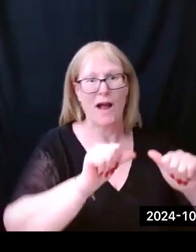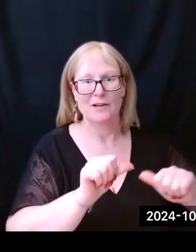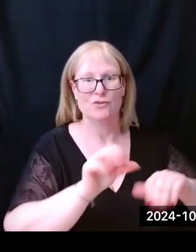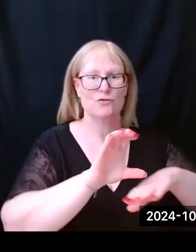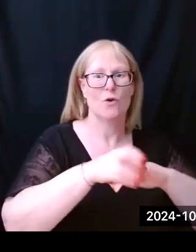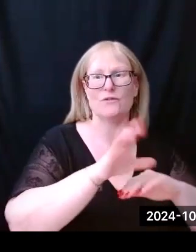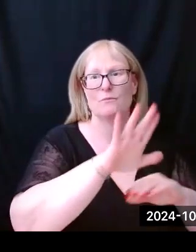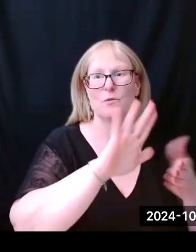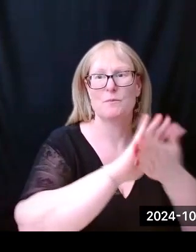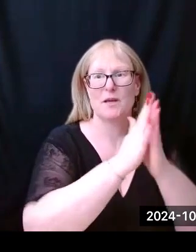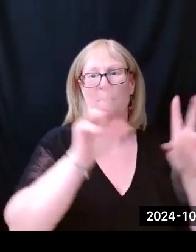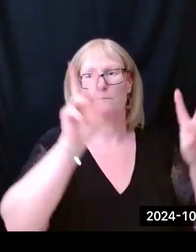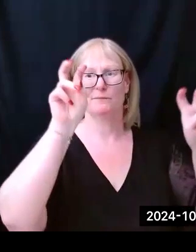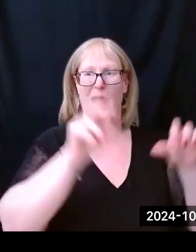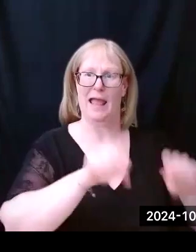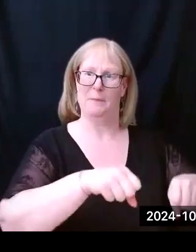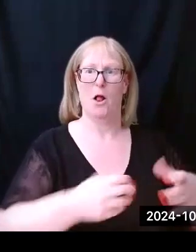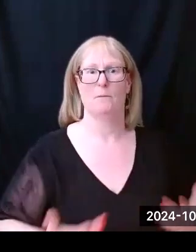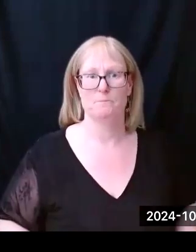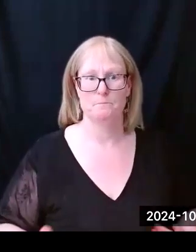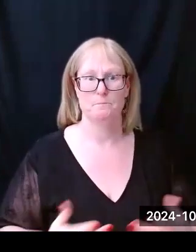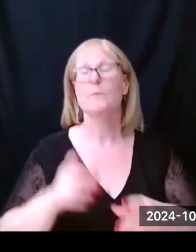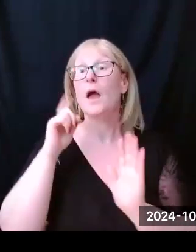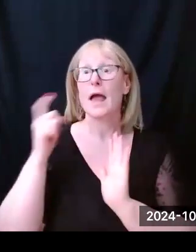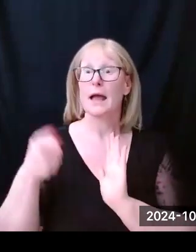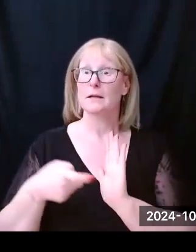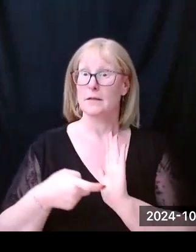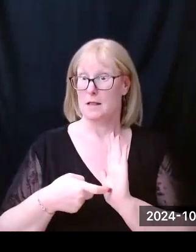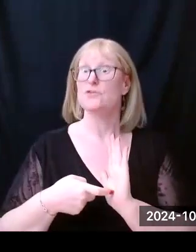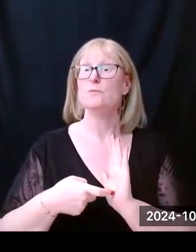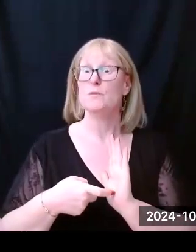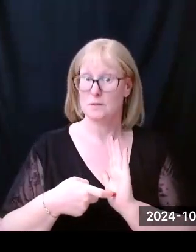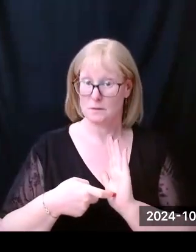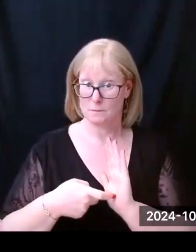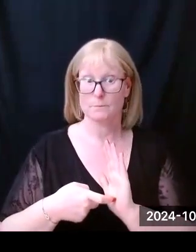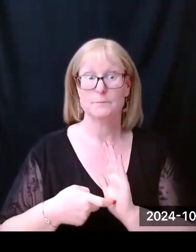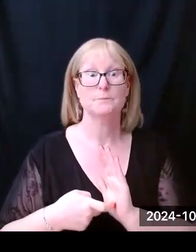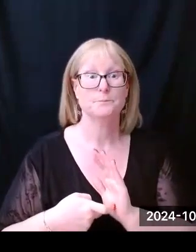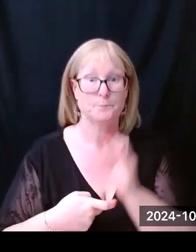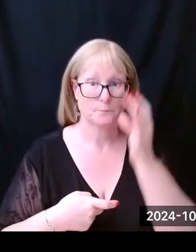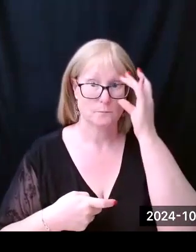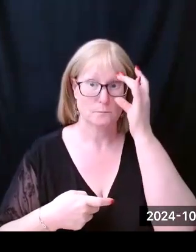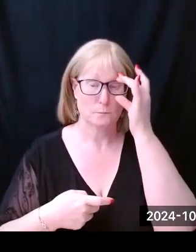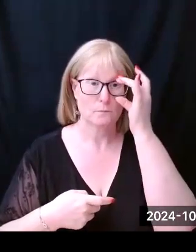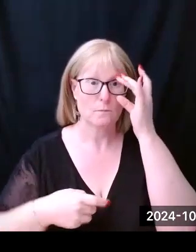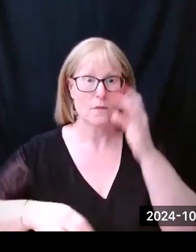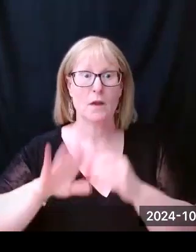So also some acknowledgments. So this is the tail end of Hispanic Heritage Month.